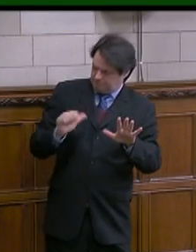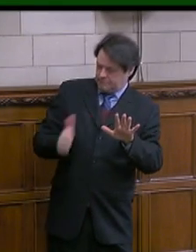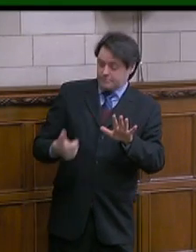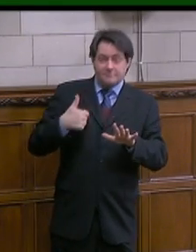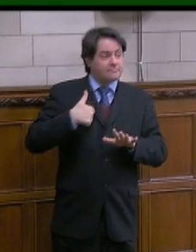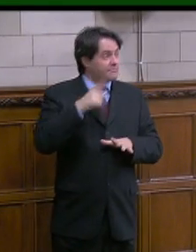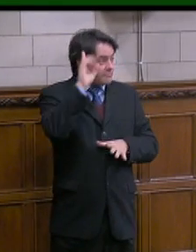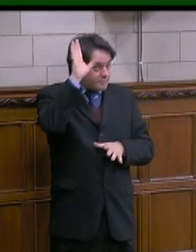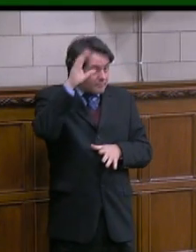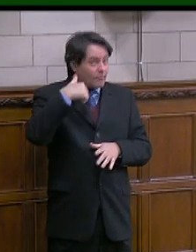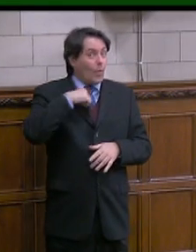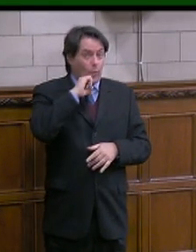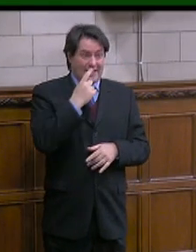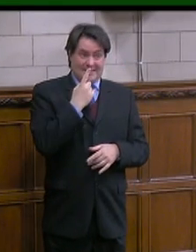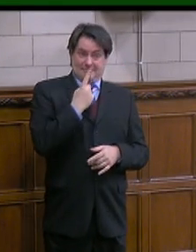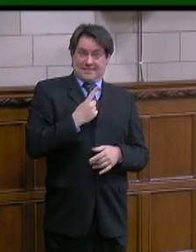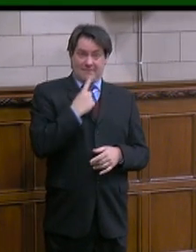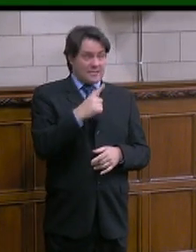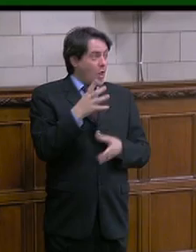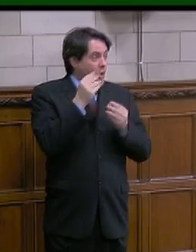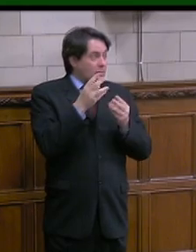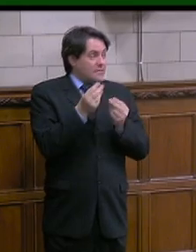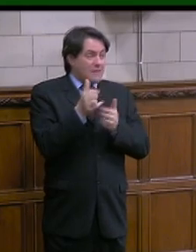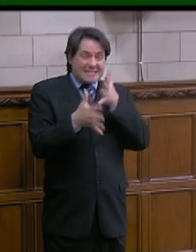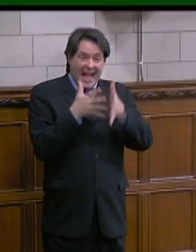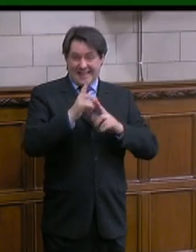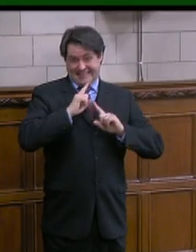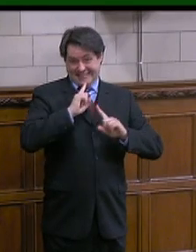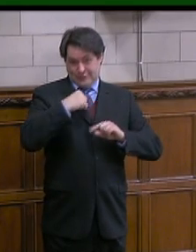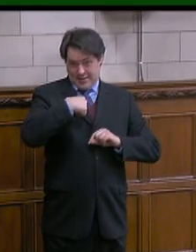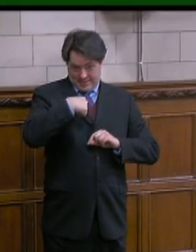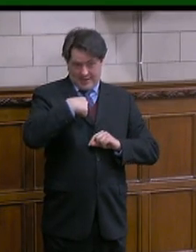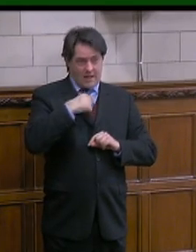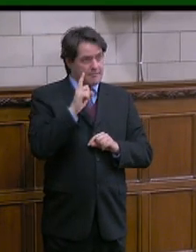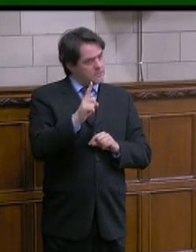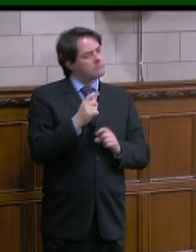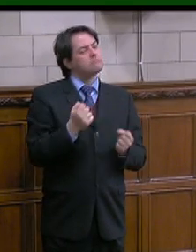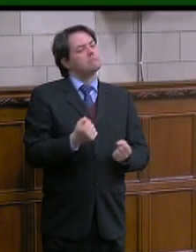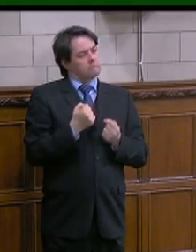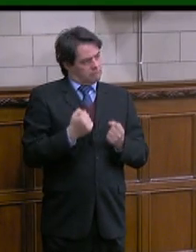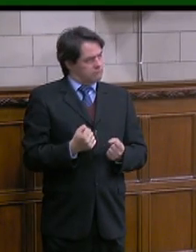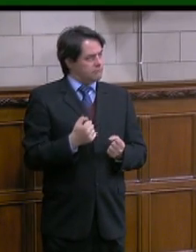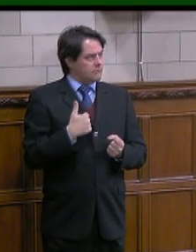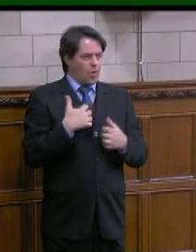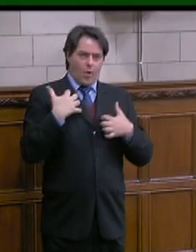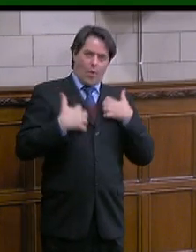I learned a little sign language as a teacher, I am very much looking forward to the classes